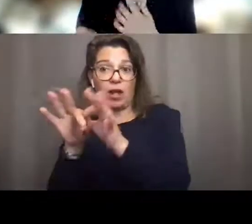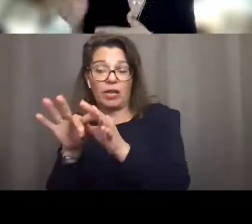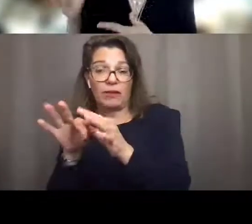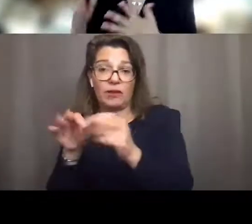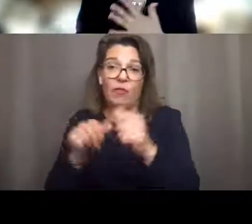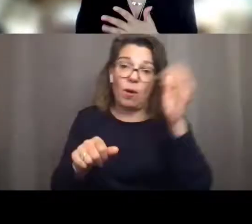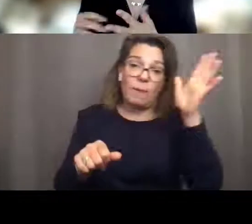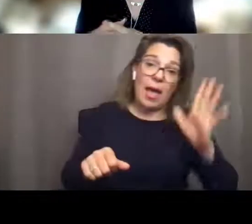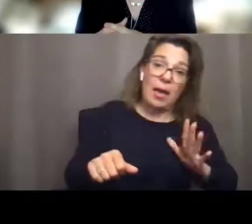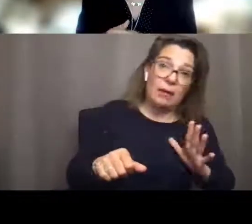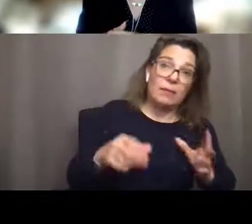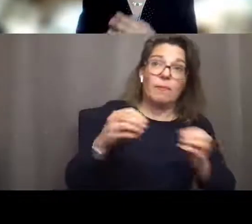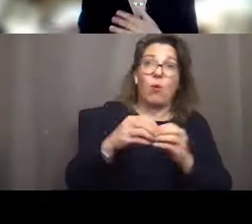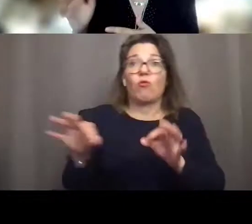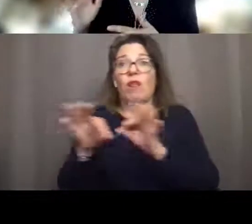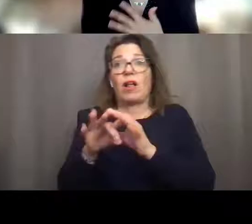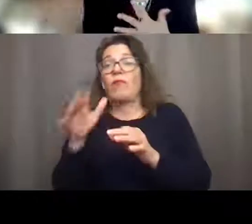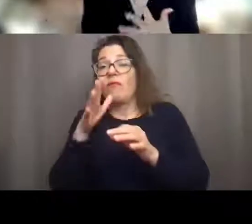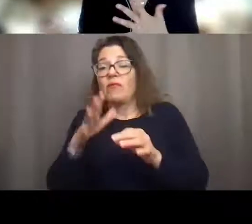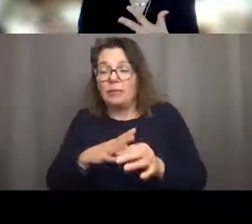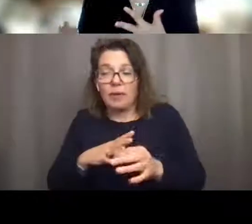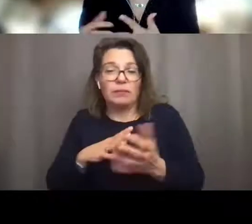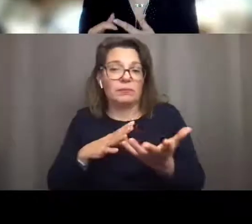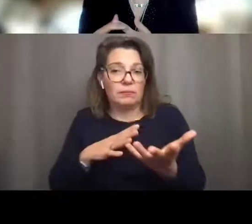and then you can make a decision to study only one or the other.